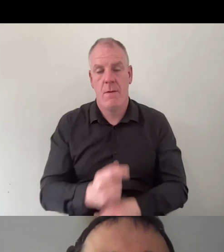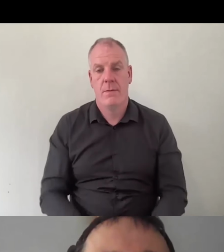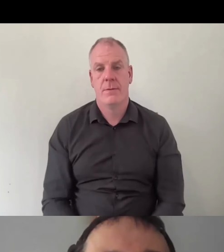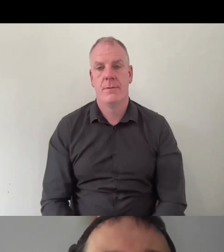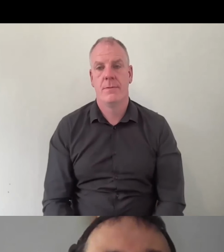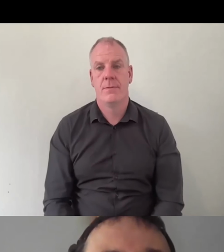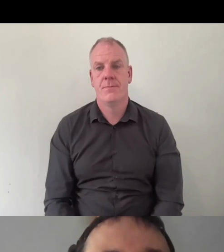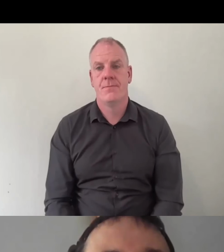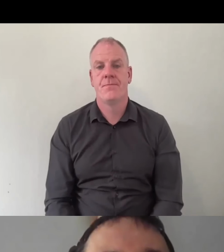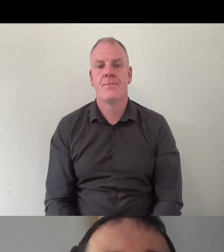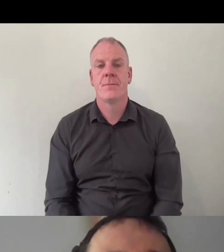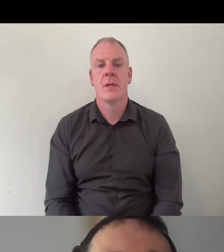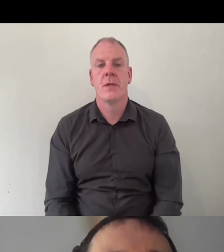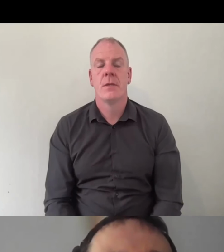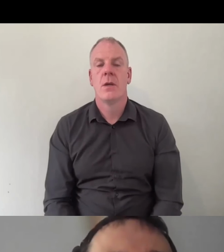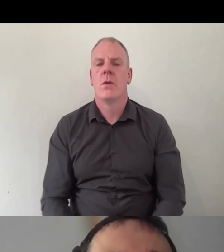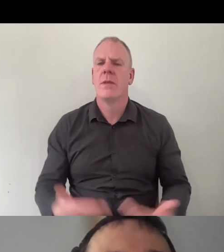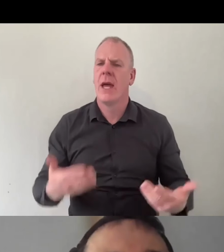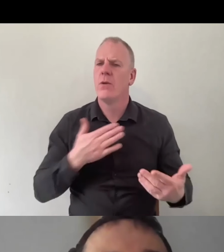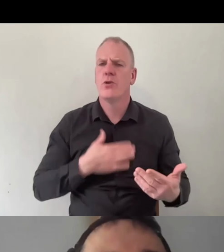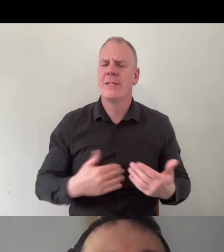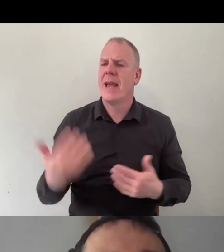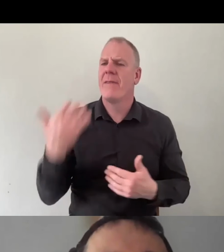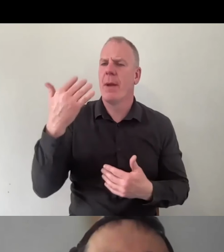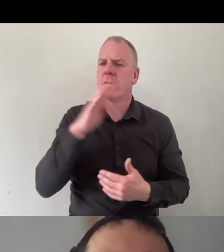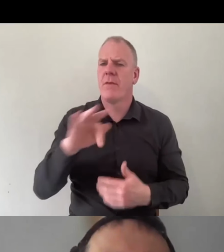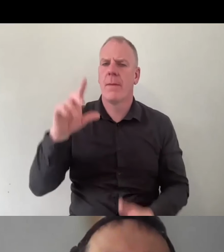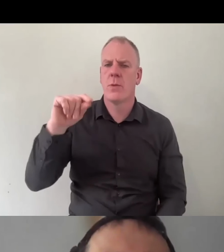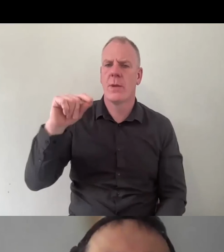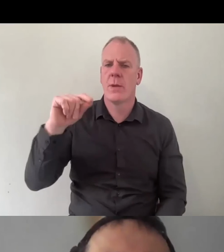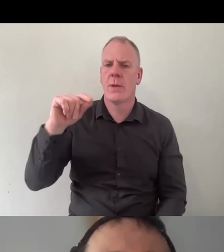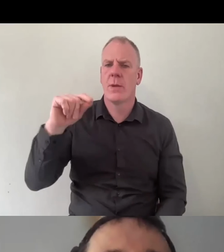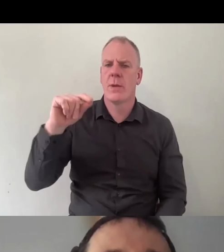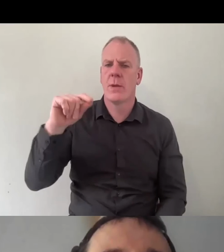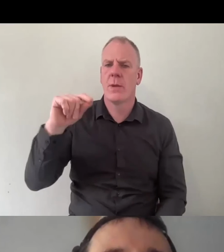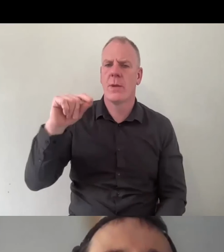So, just looking at the snapshot of data from '22, if we're honest, it's not great.